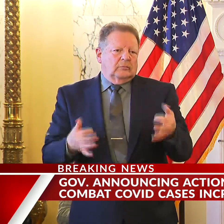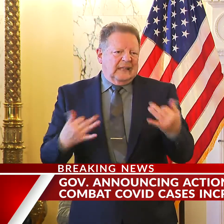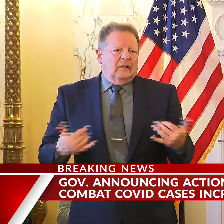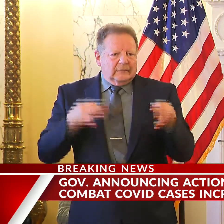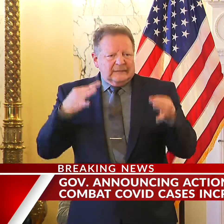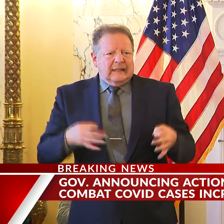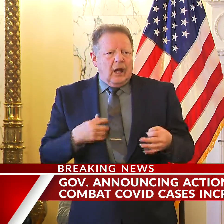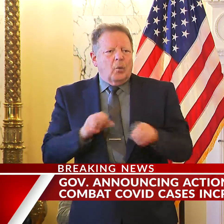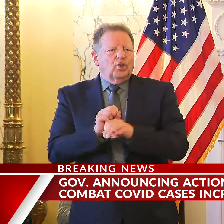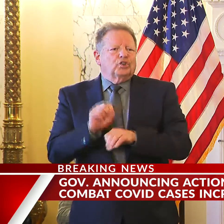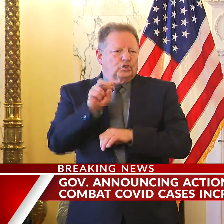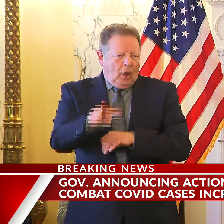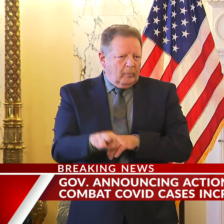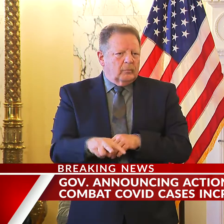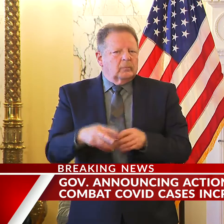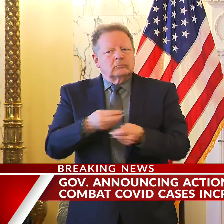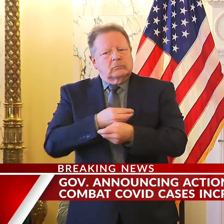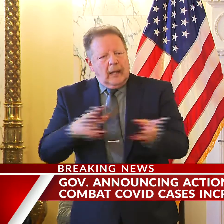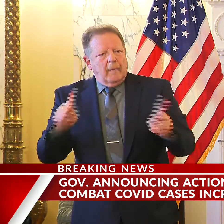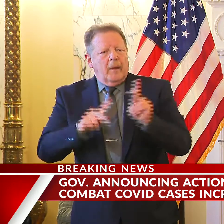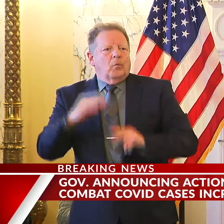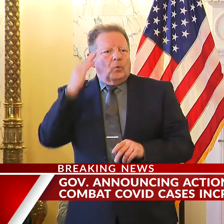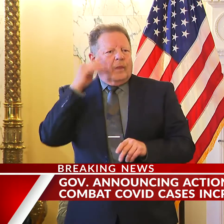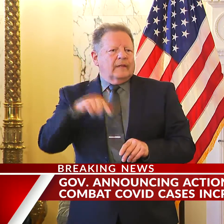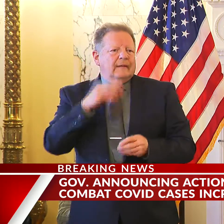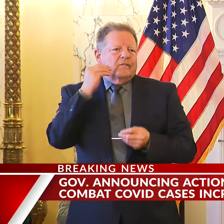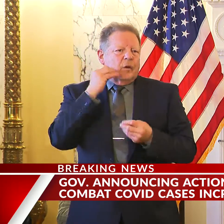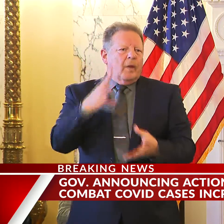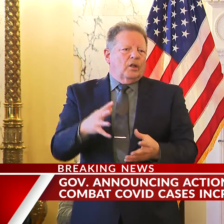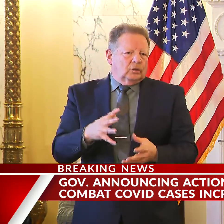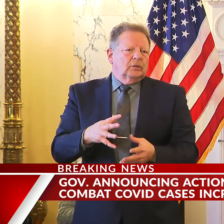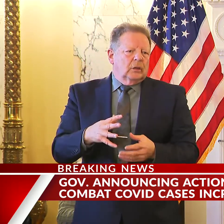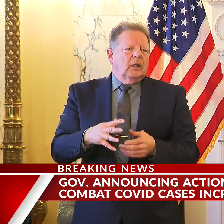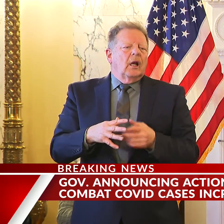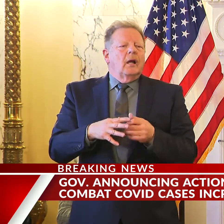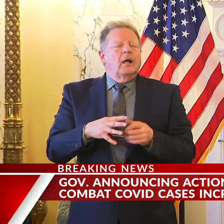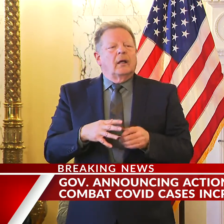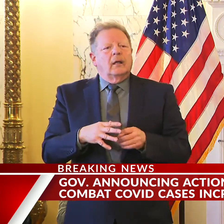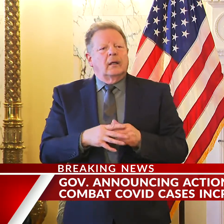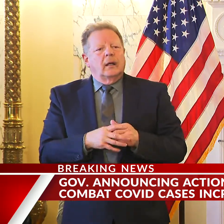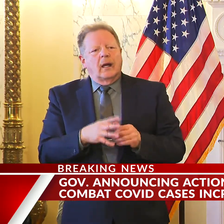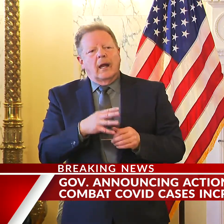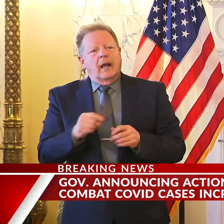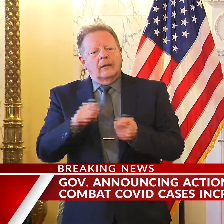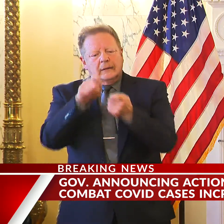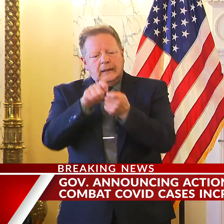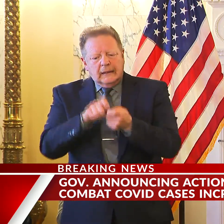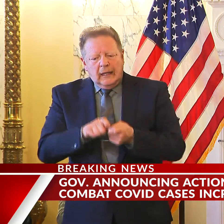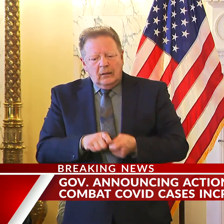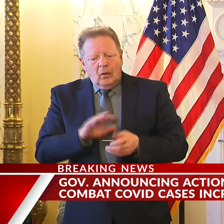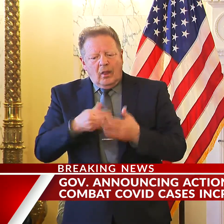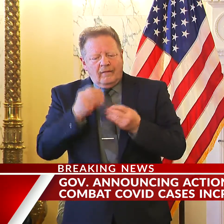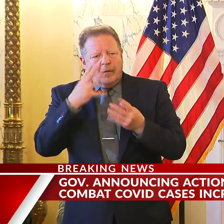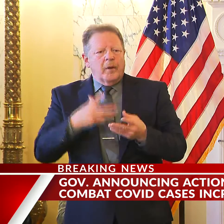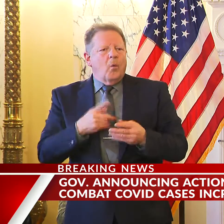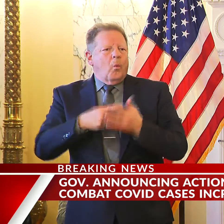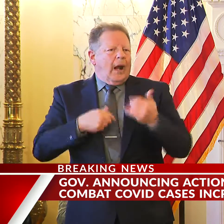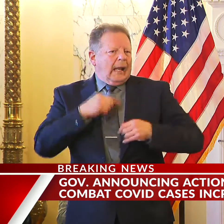ACTUALLY AHEAD OF THE CURVE IN PARTNERING WITH CONNECTICUT ON